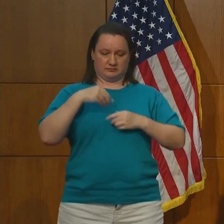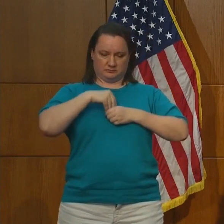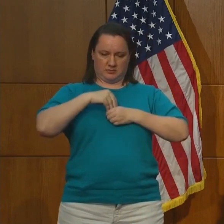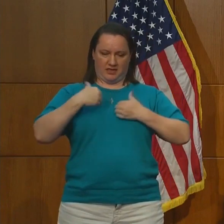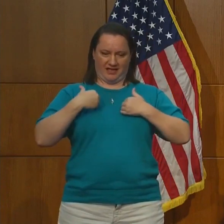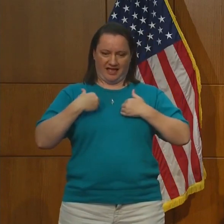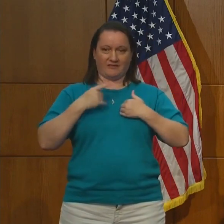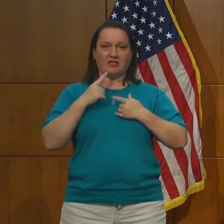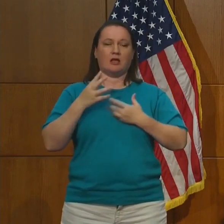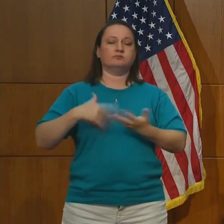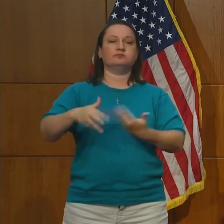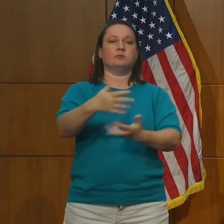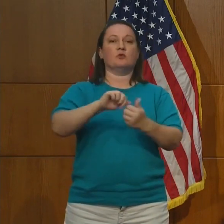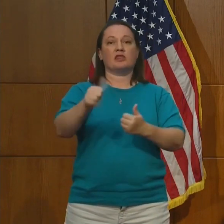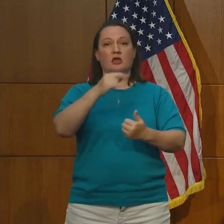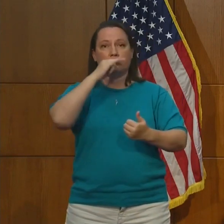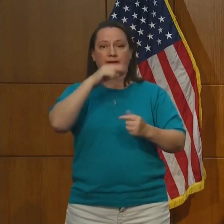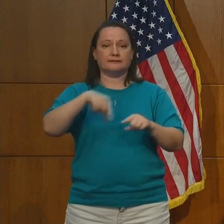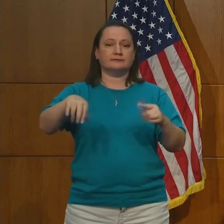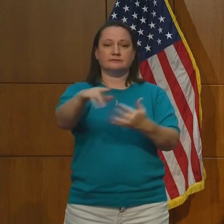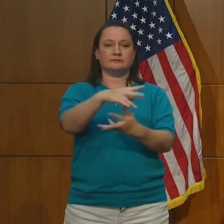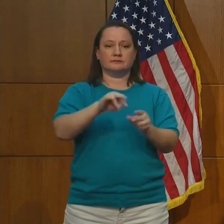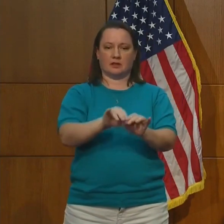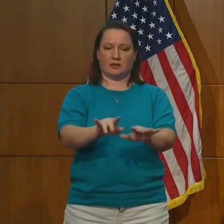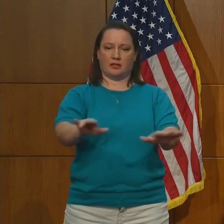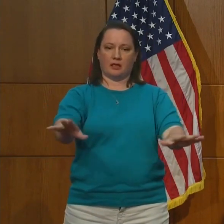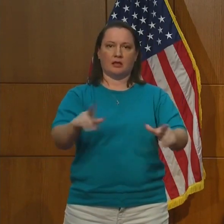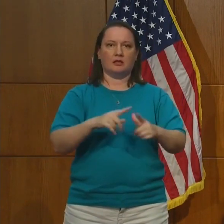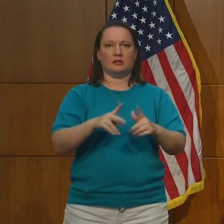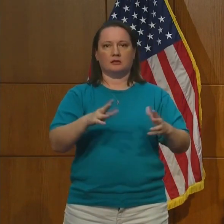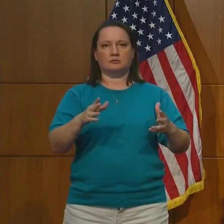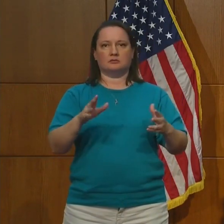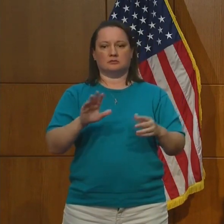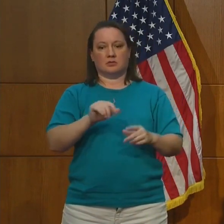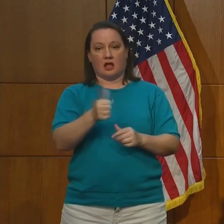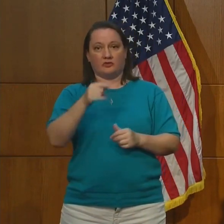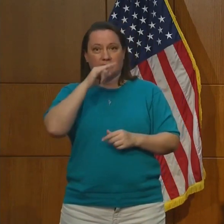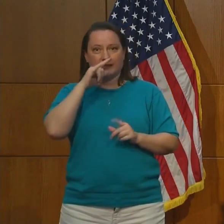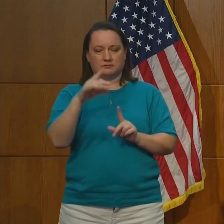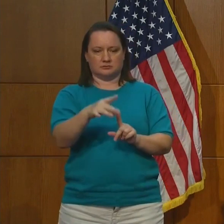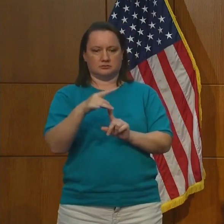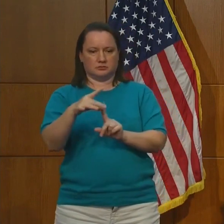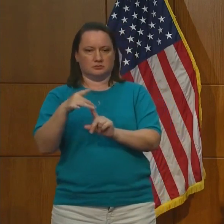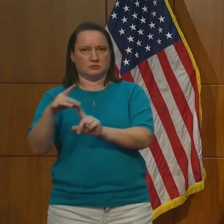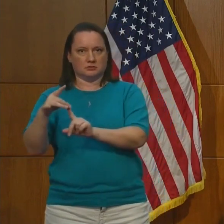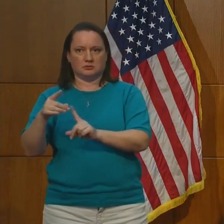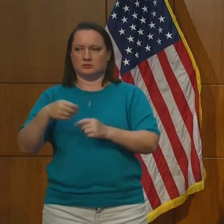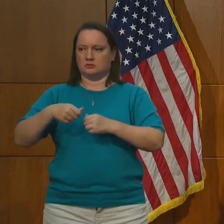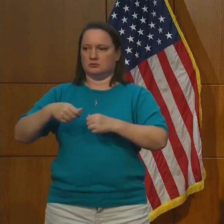MIGHT COME OVERNIGHT THE HAVE ANYTHING SO THAT CAN BE IN